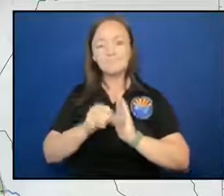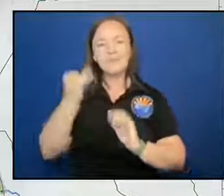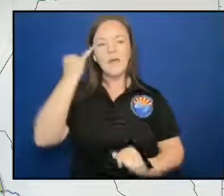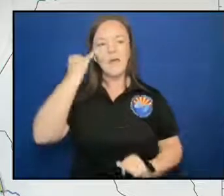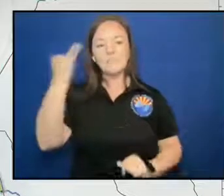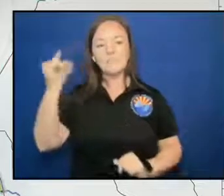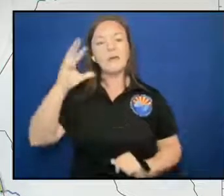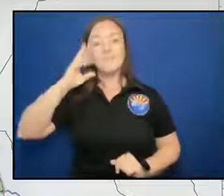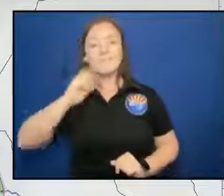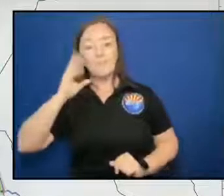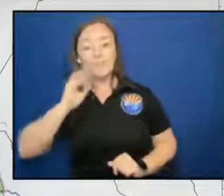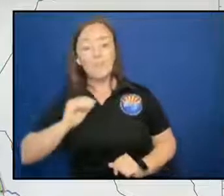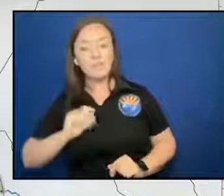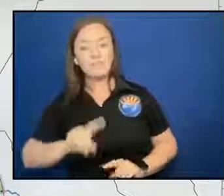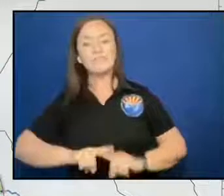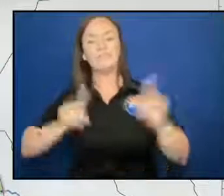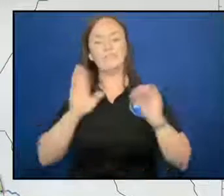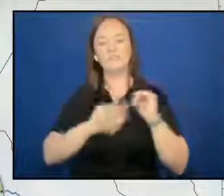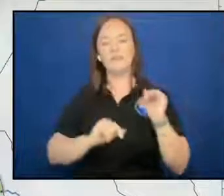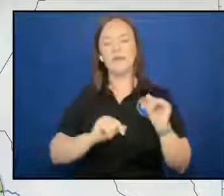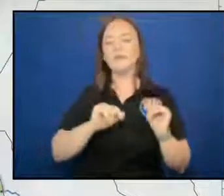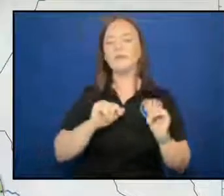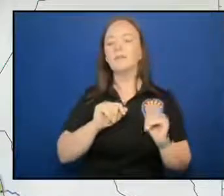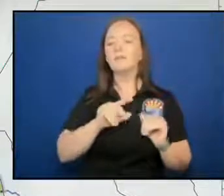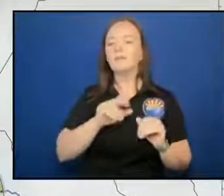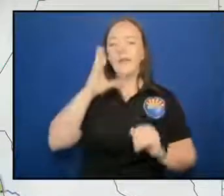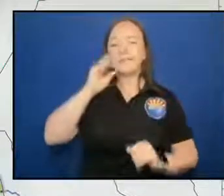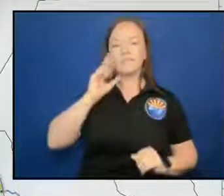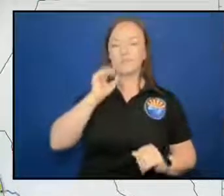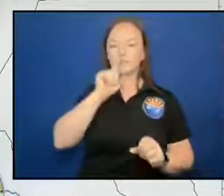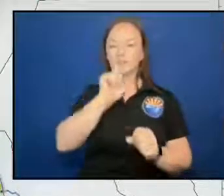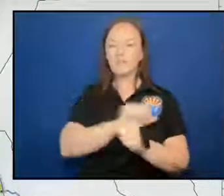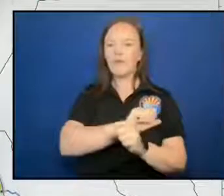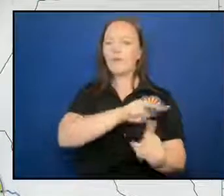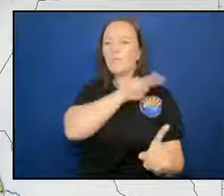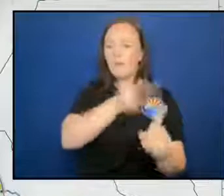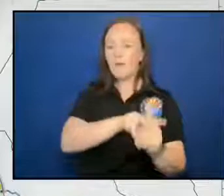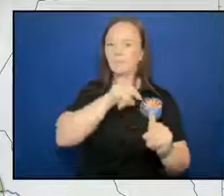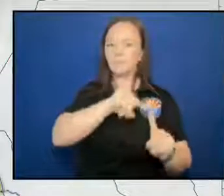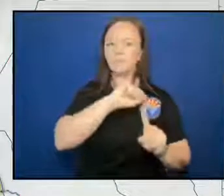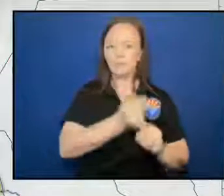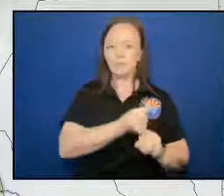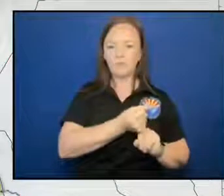OR POSSIBILITY OF DANGEROUS FLOODING AND WE HAVE TALKED ABOUT IT BEFORE.